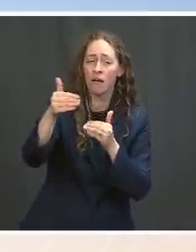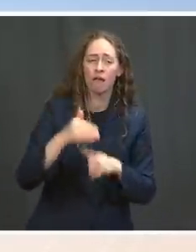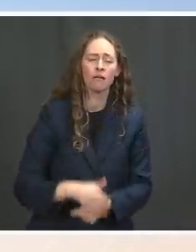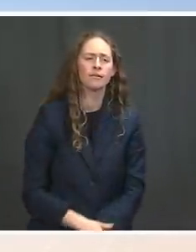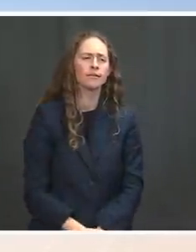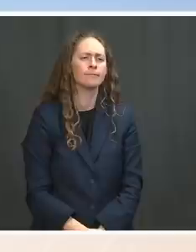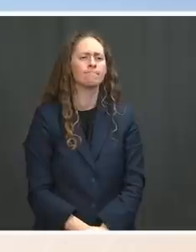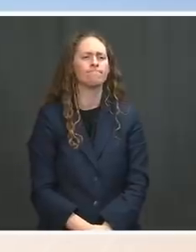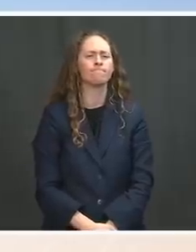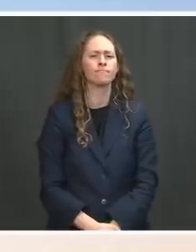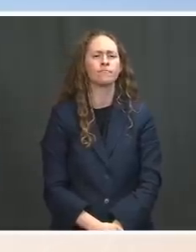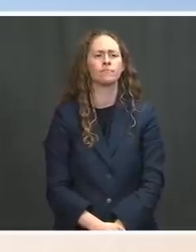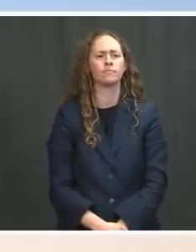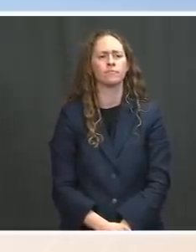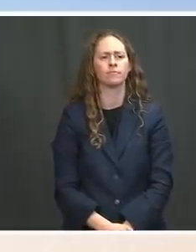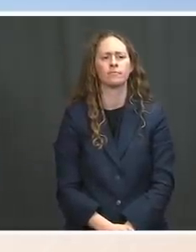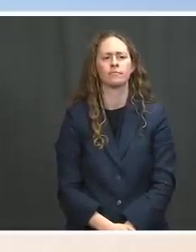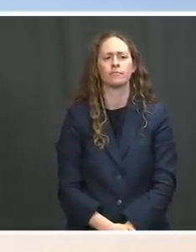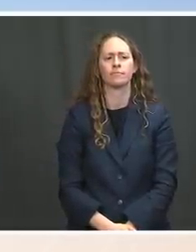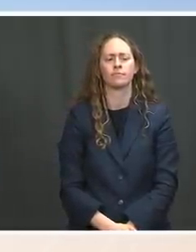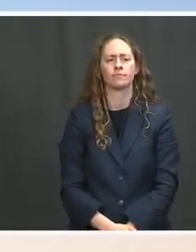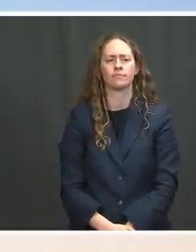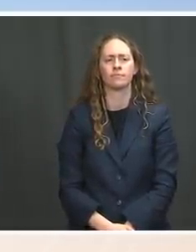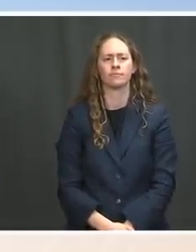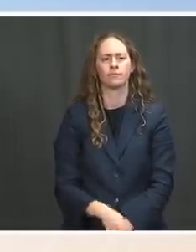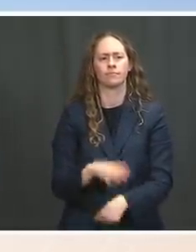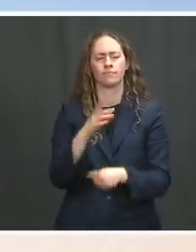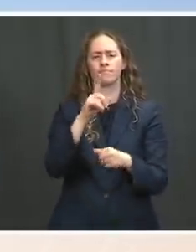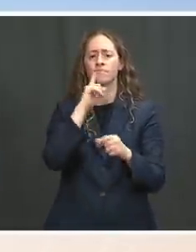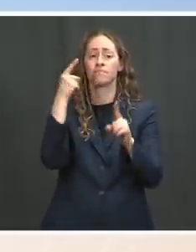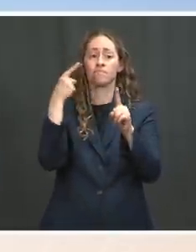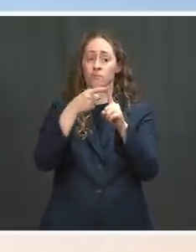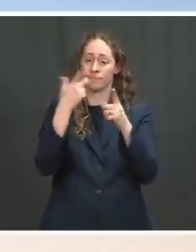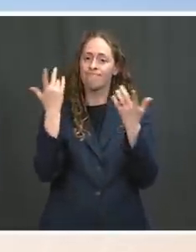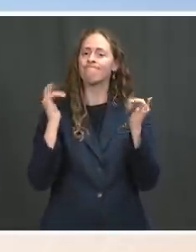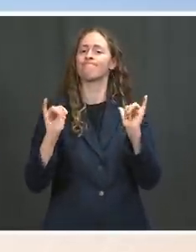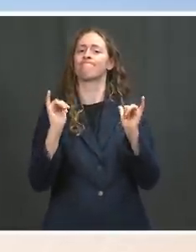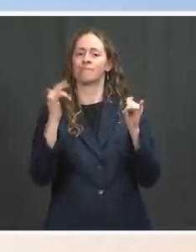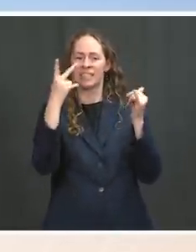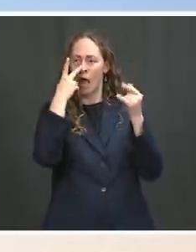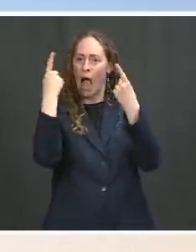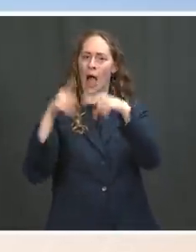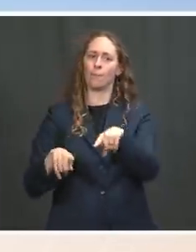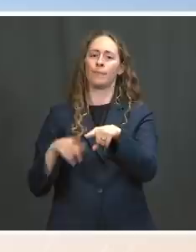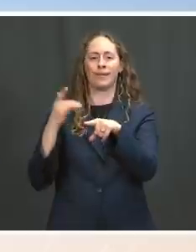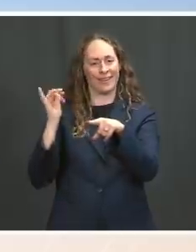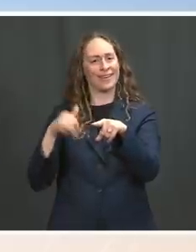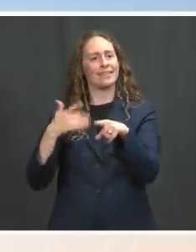and that is out of our hands. That is probably -- thanks to the reporting of all of you.